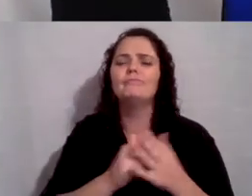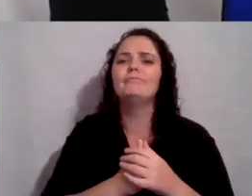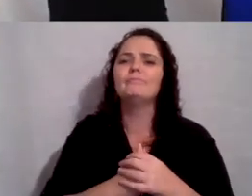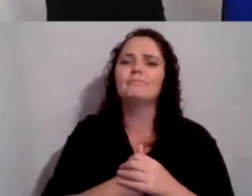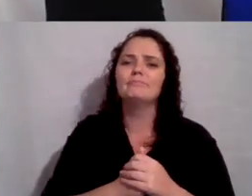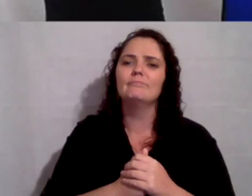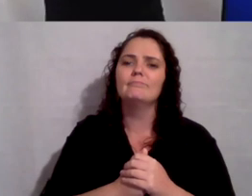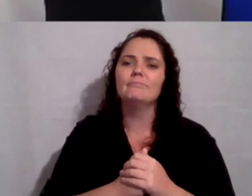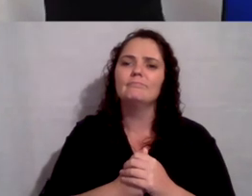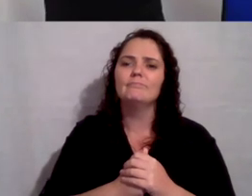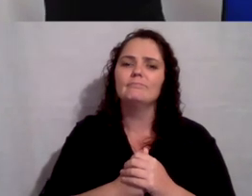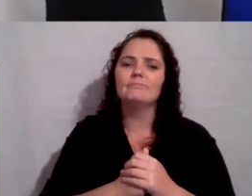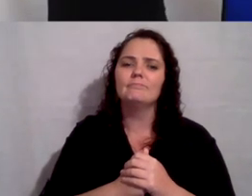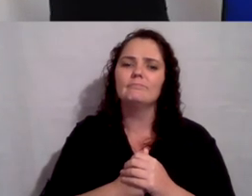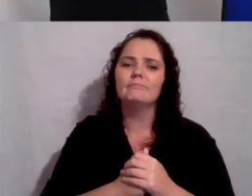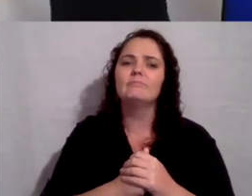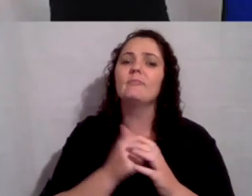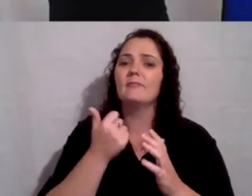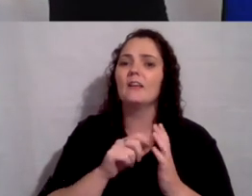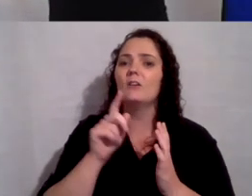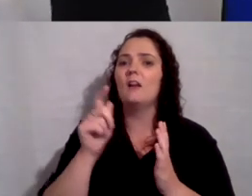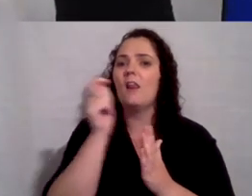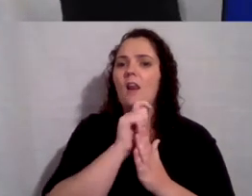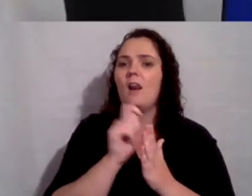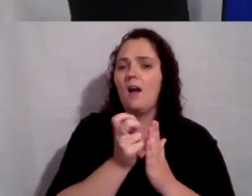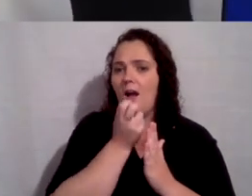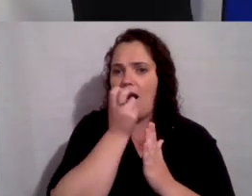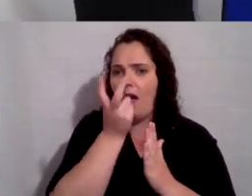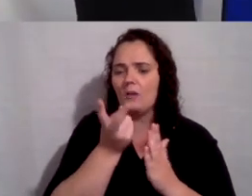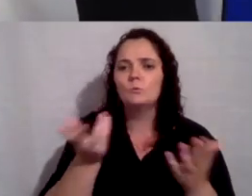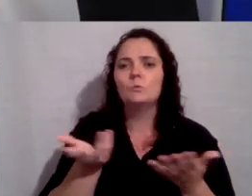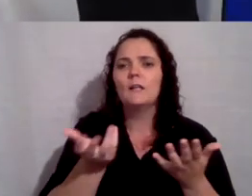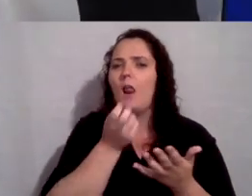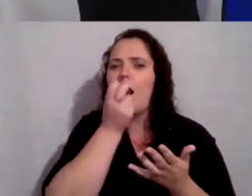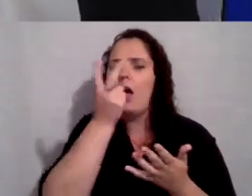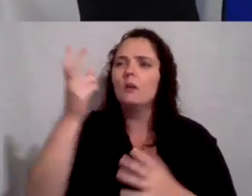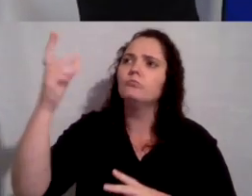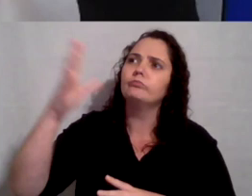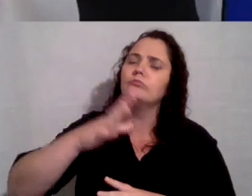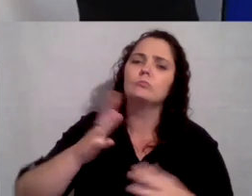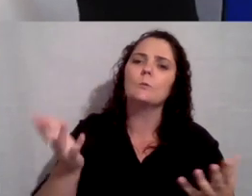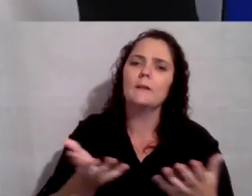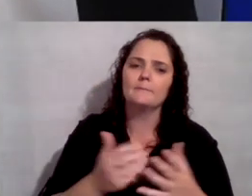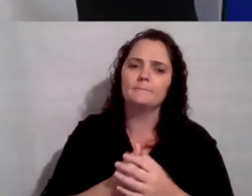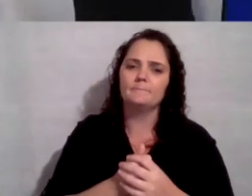start to come in now and start to erase out the light in the form and one of the things that I’m going to do is I'm going to preserve the black of